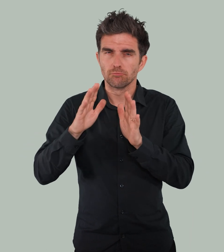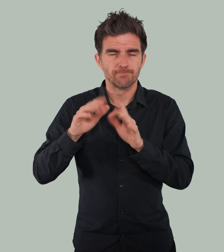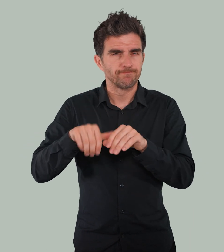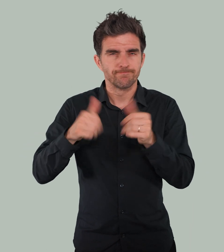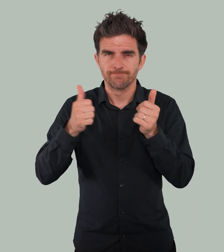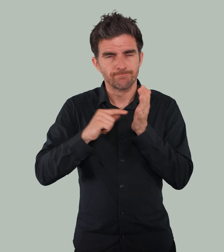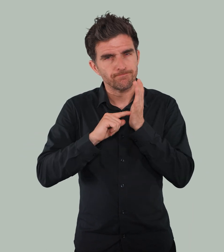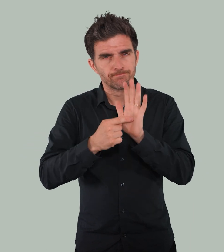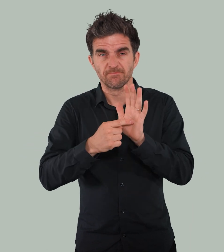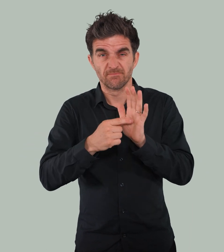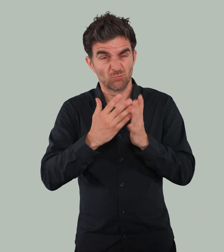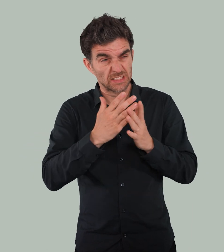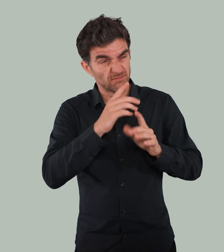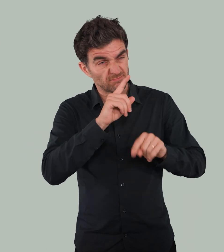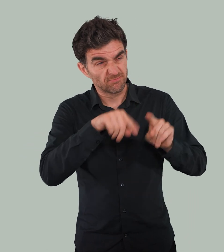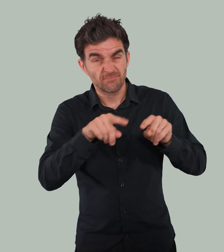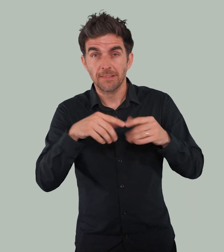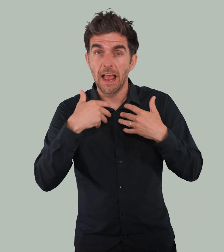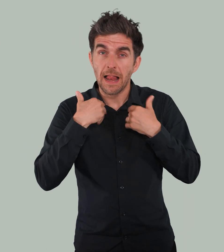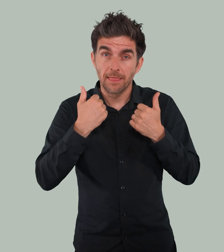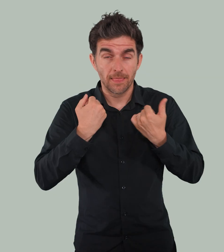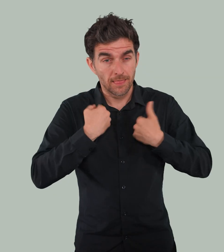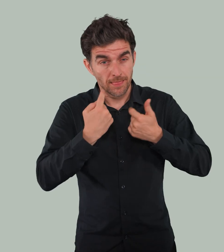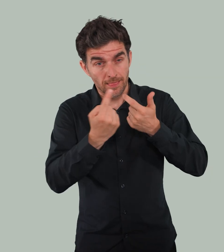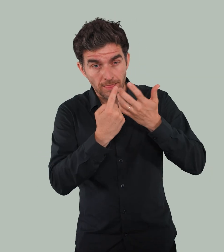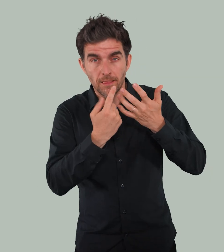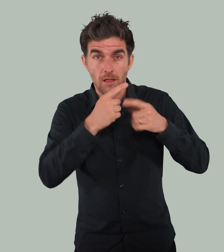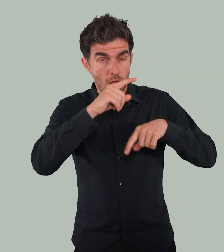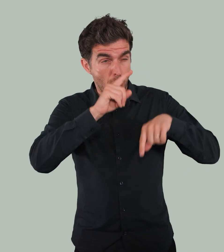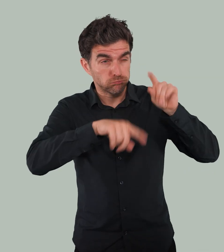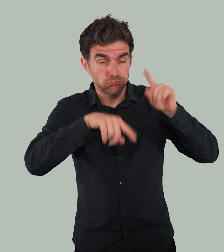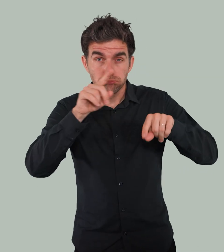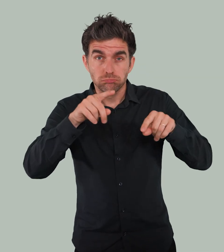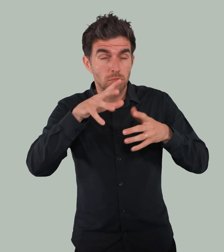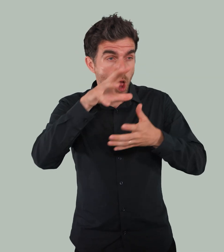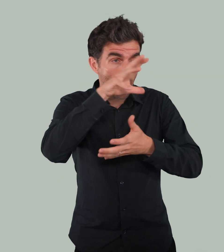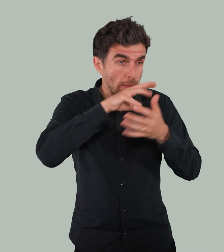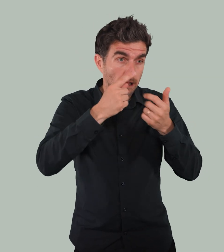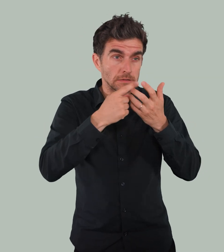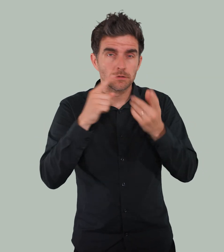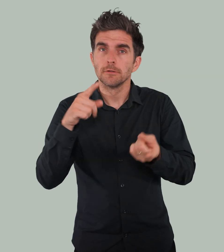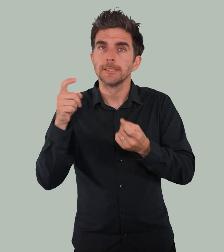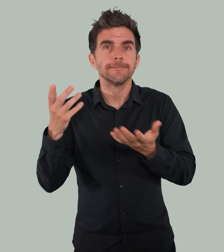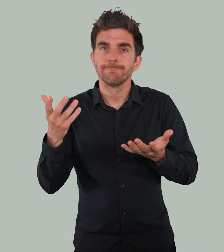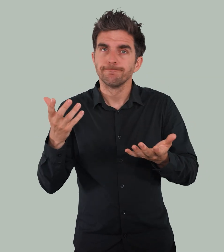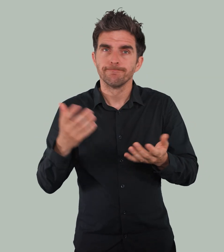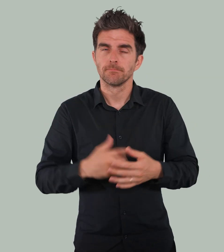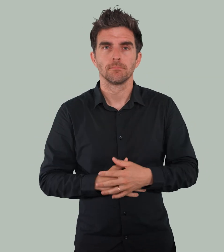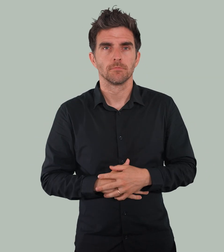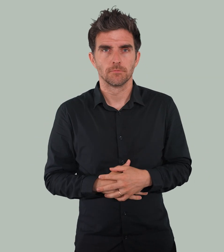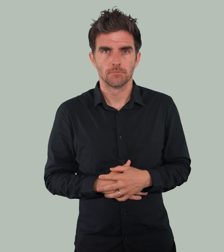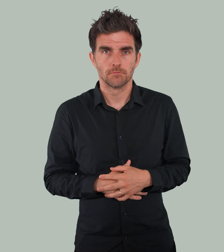fully reflect the complexity or variability of health conditions.